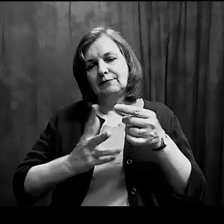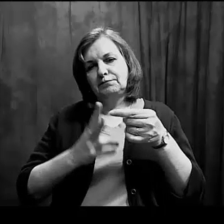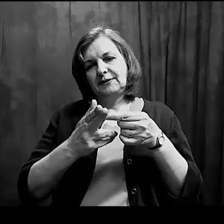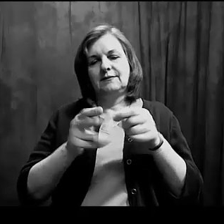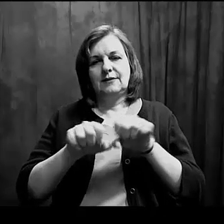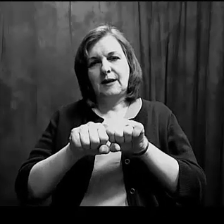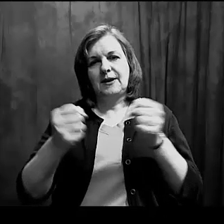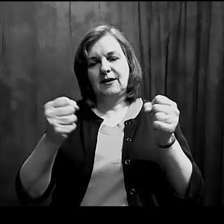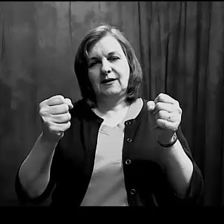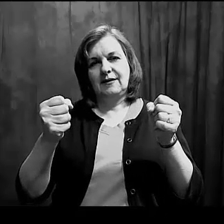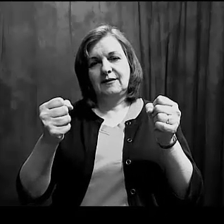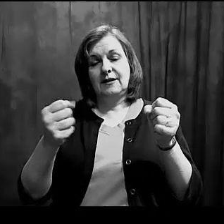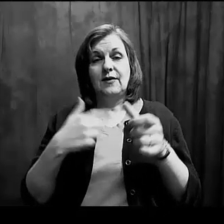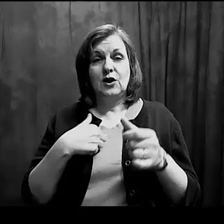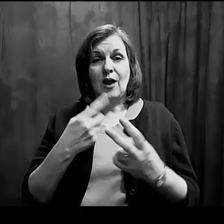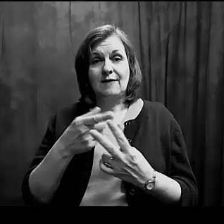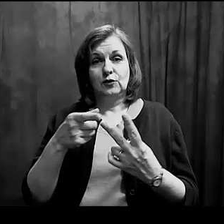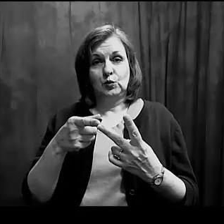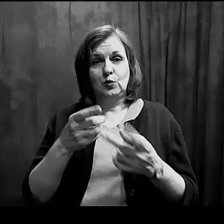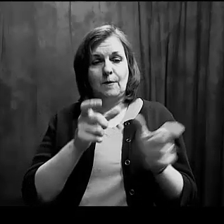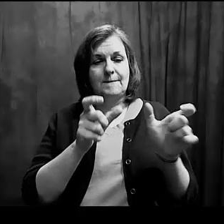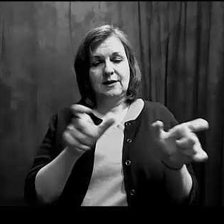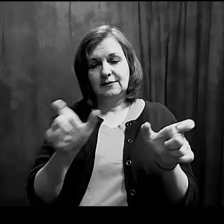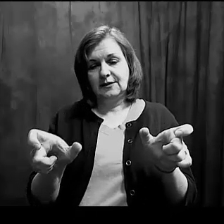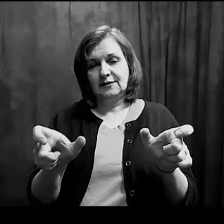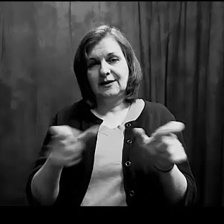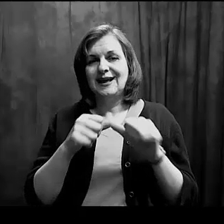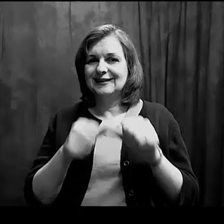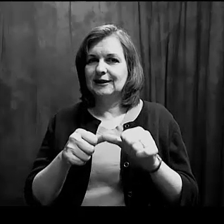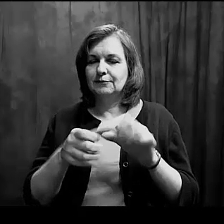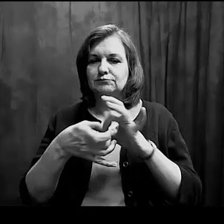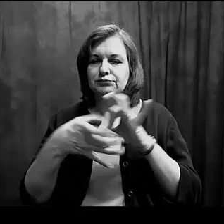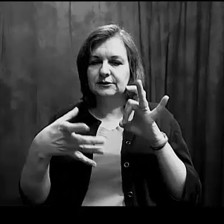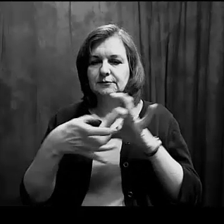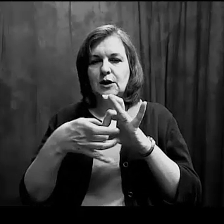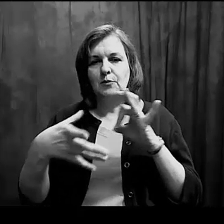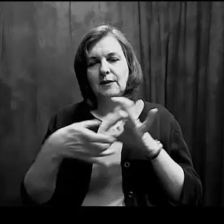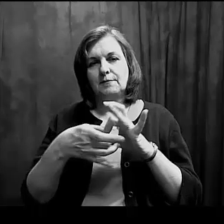all the sudden you have two pieces and we keep this going and going and going